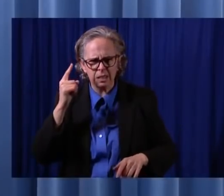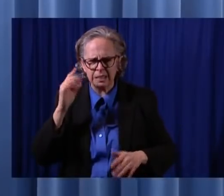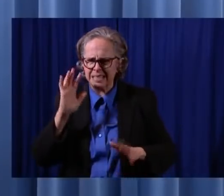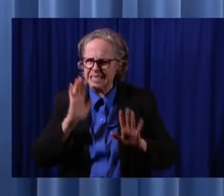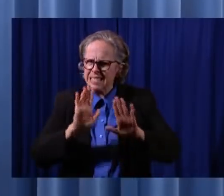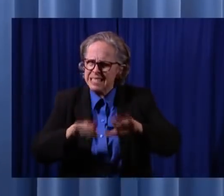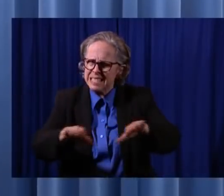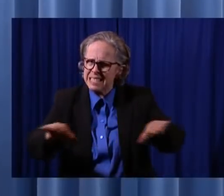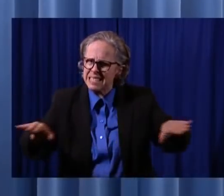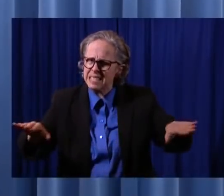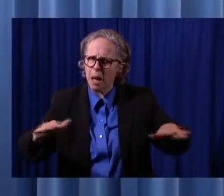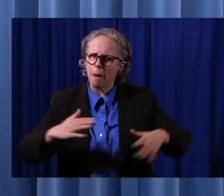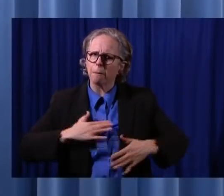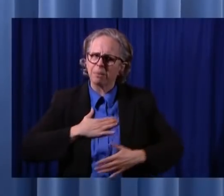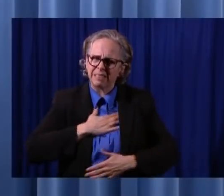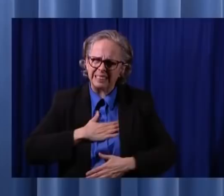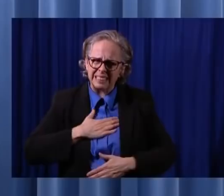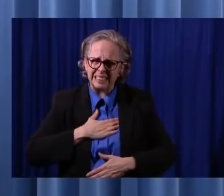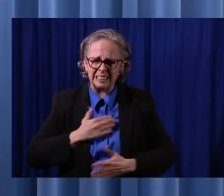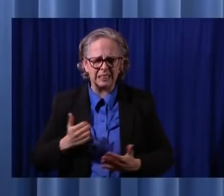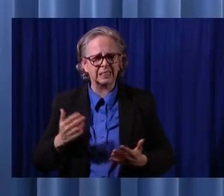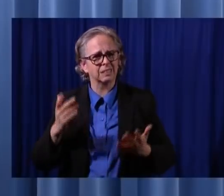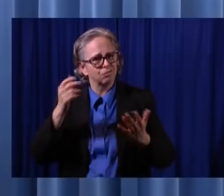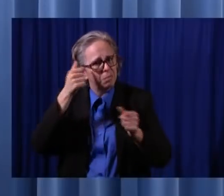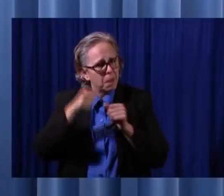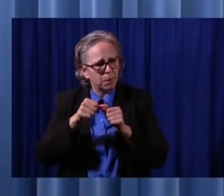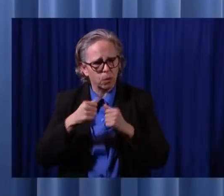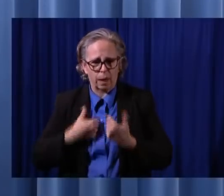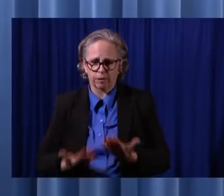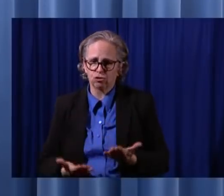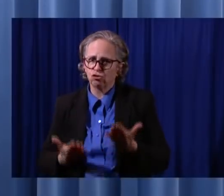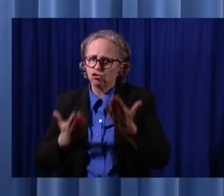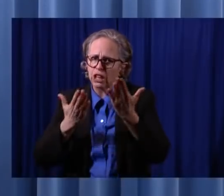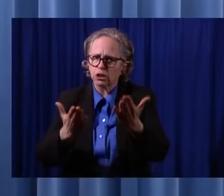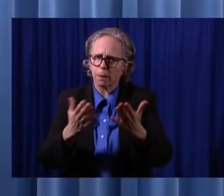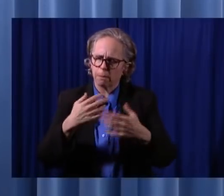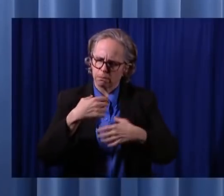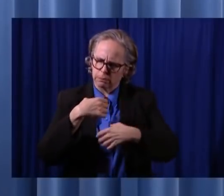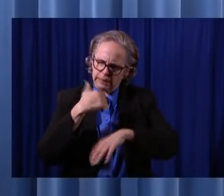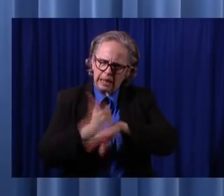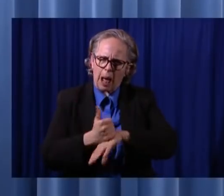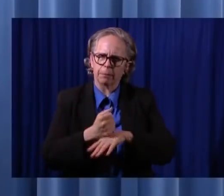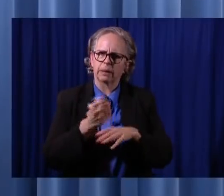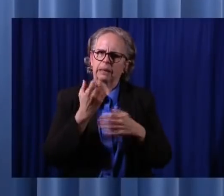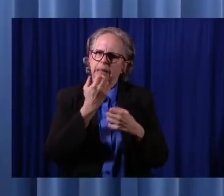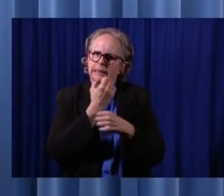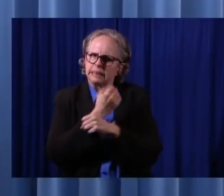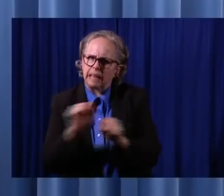TALKED ABOUT THE GREAT CAUTION THAT OHIOANS SHOULD TAKE AS THEY